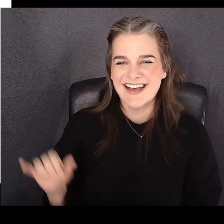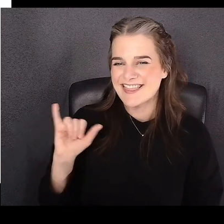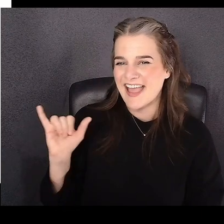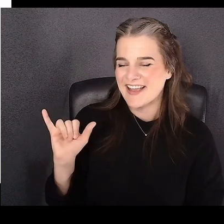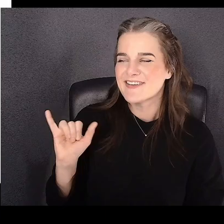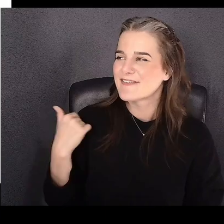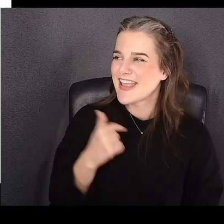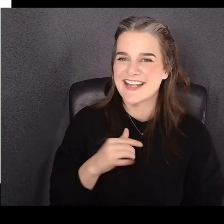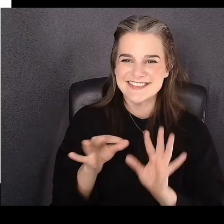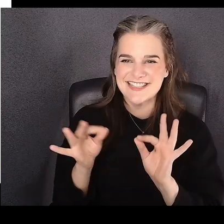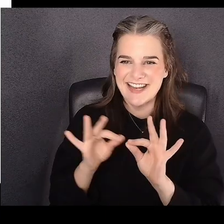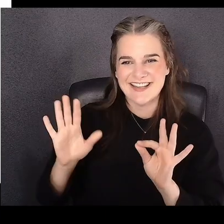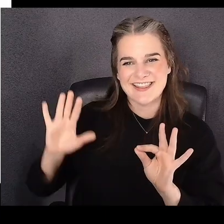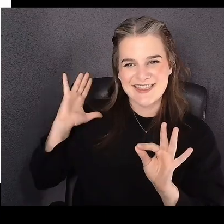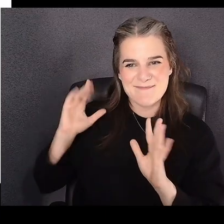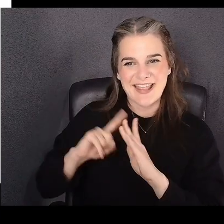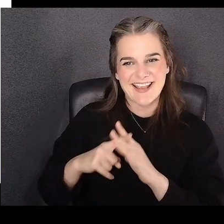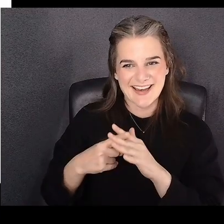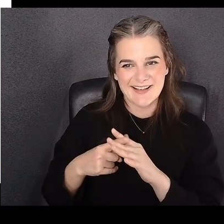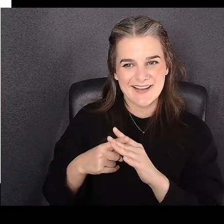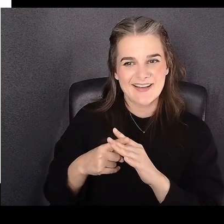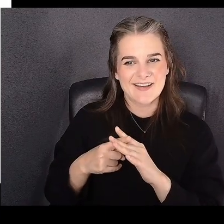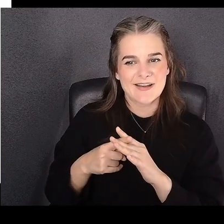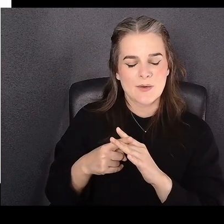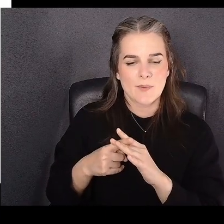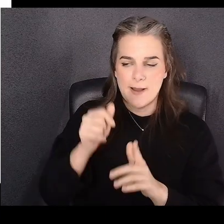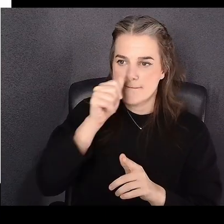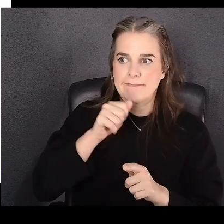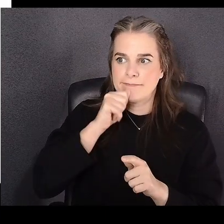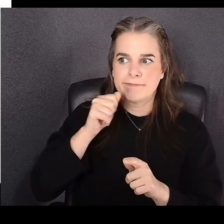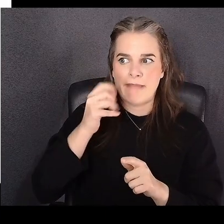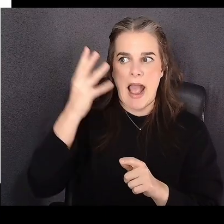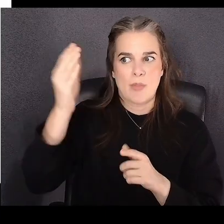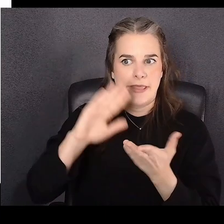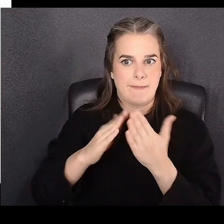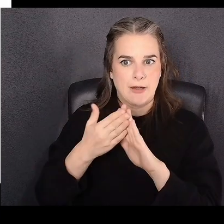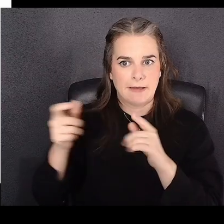similarly to how we deal with that in the community, we're going to assess and implement